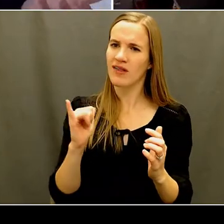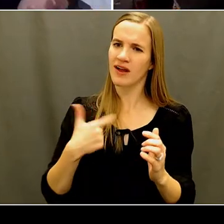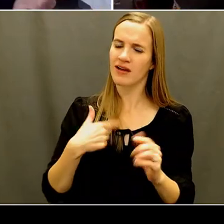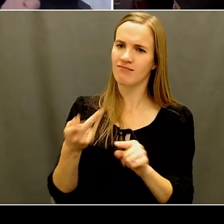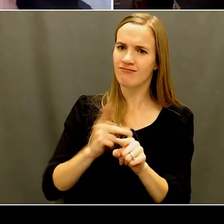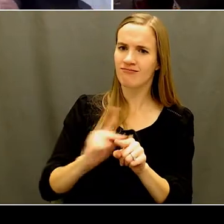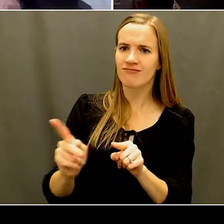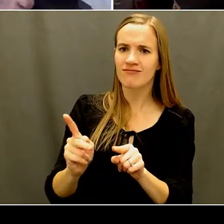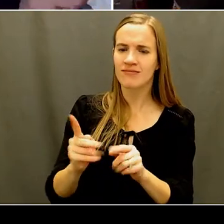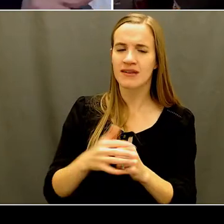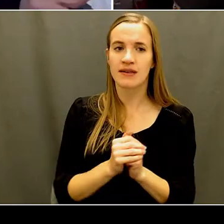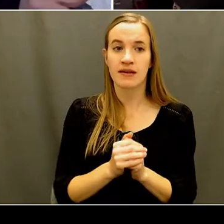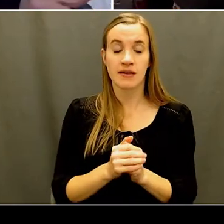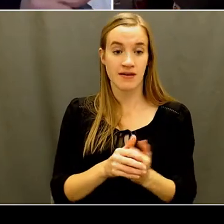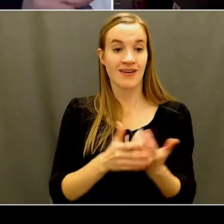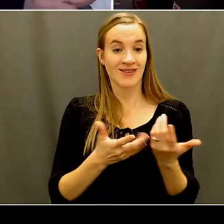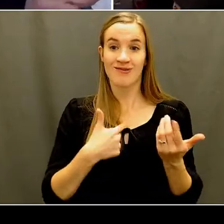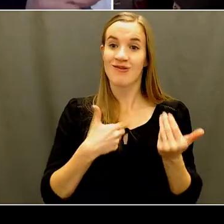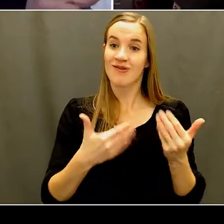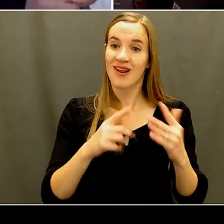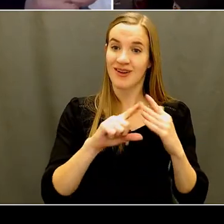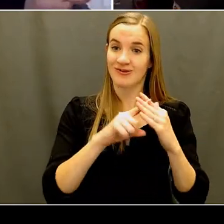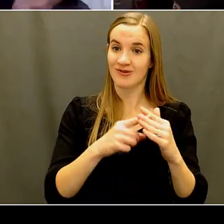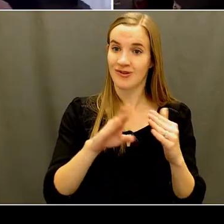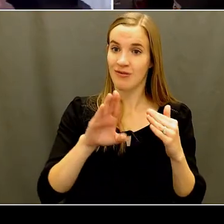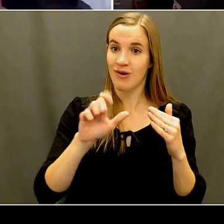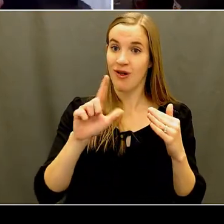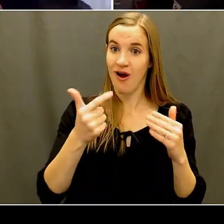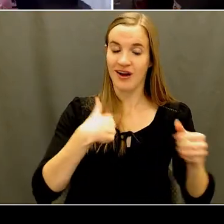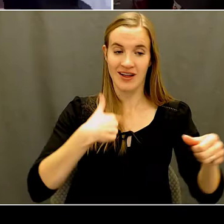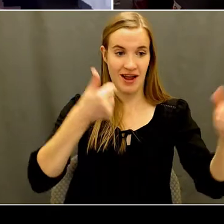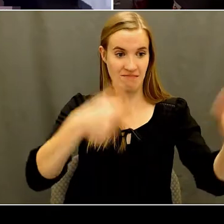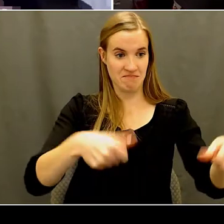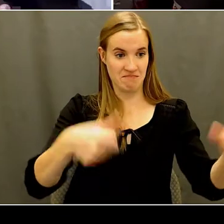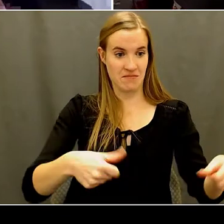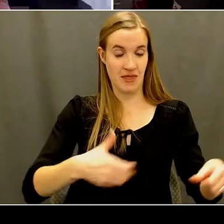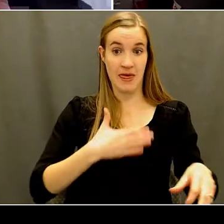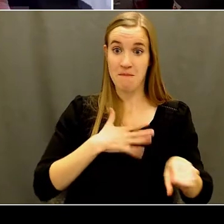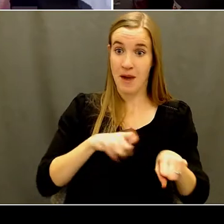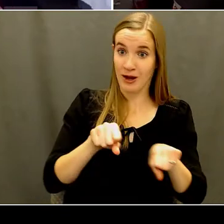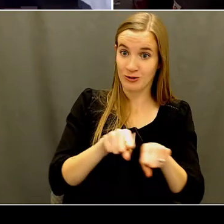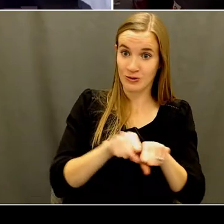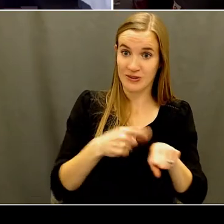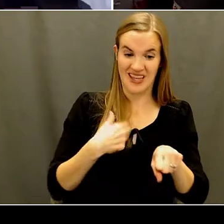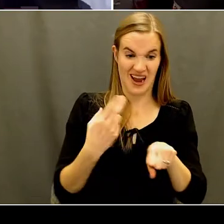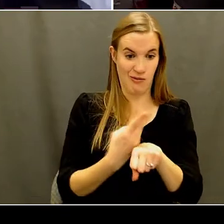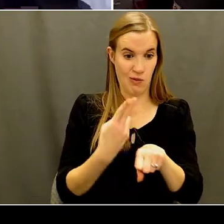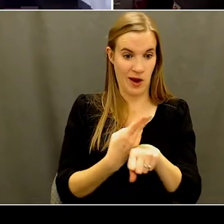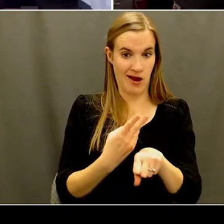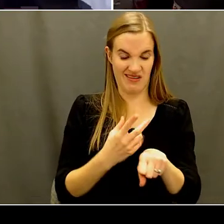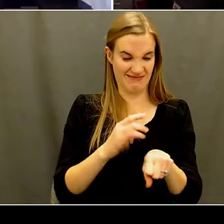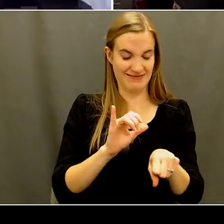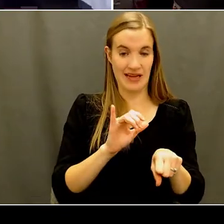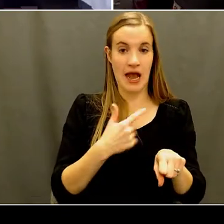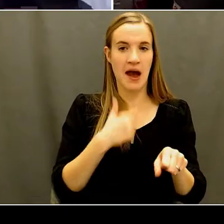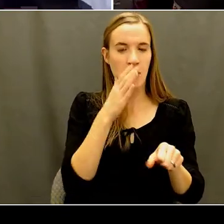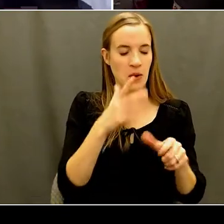And I would say, like, naturalizer you know, woman shoe worn 15 times: costs